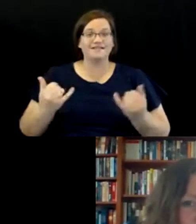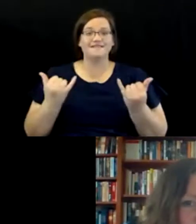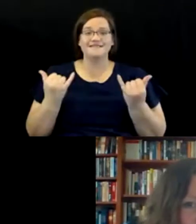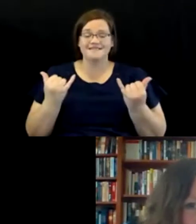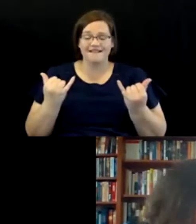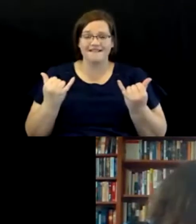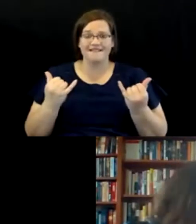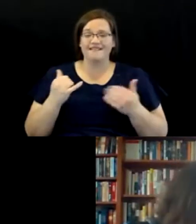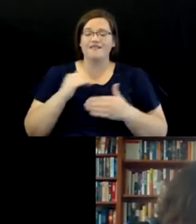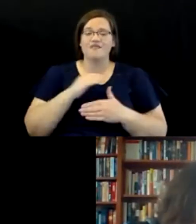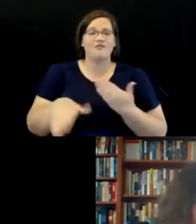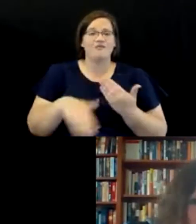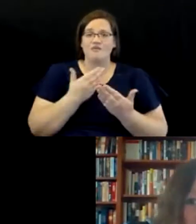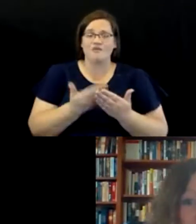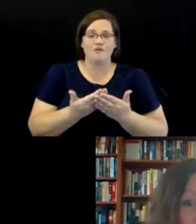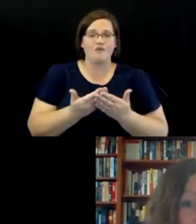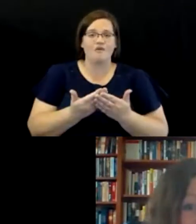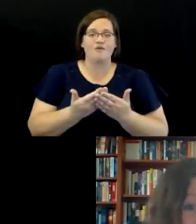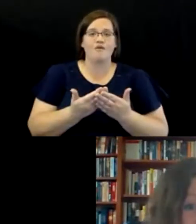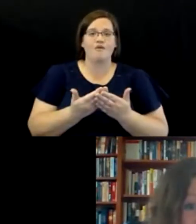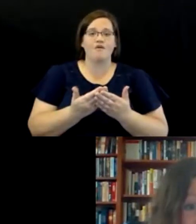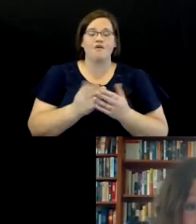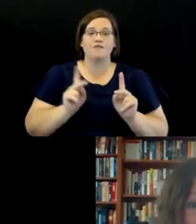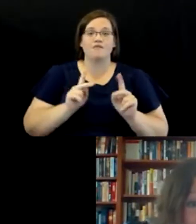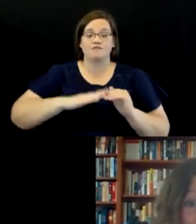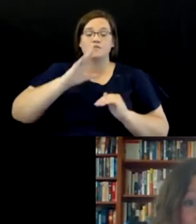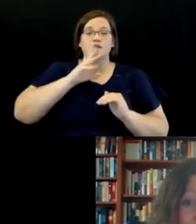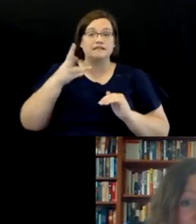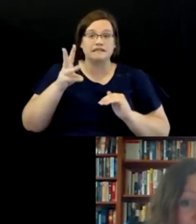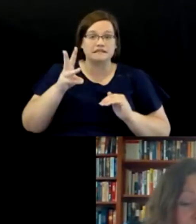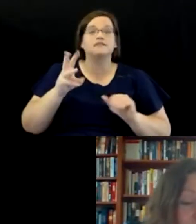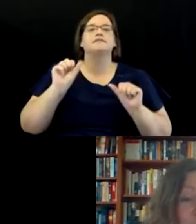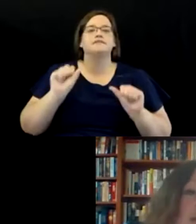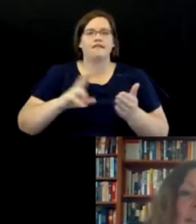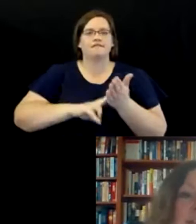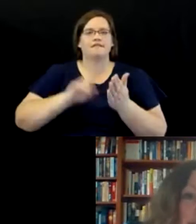all over the age of 16 are eligible to receive vaccines. So just taking a